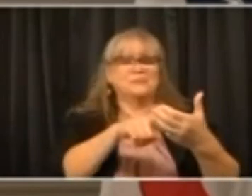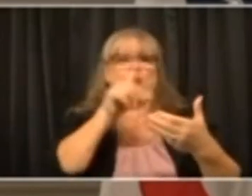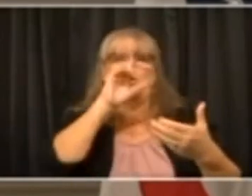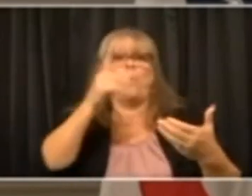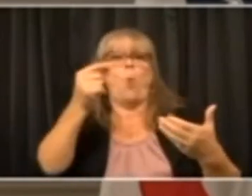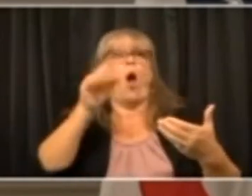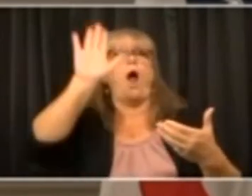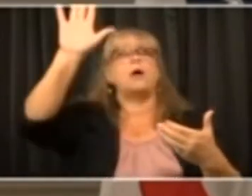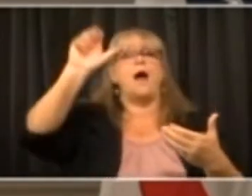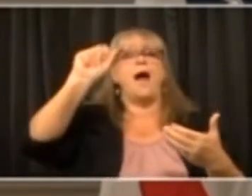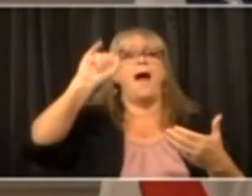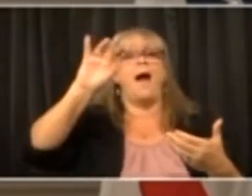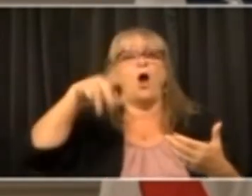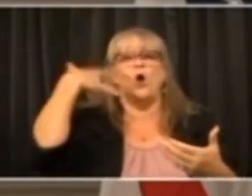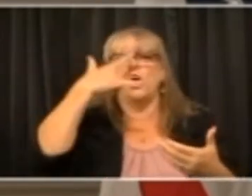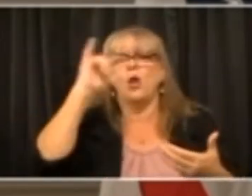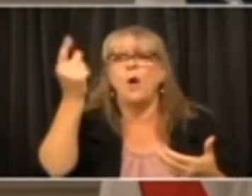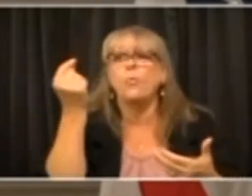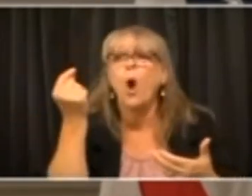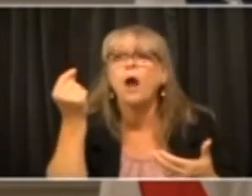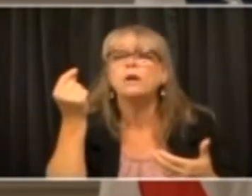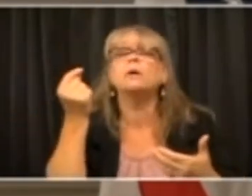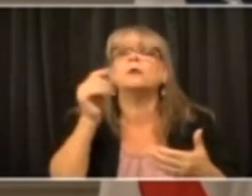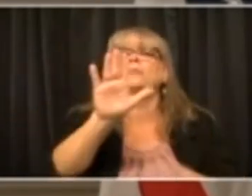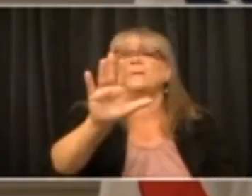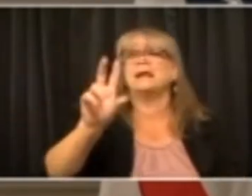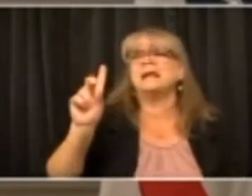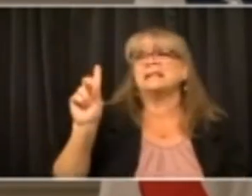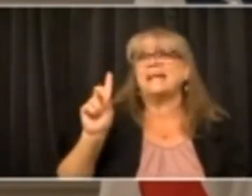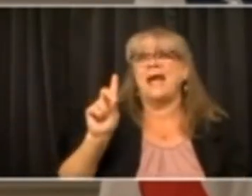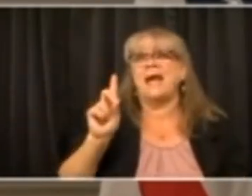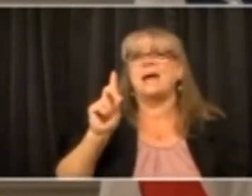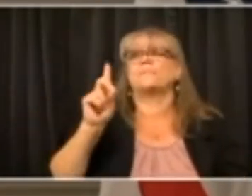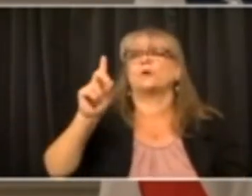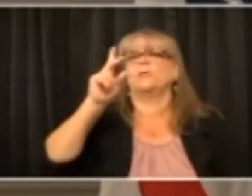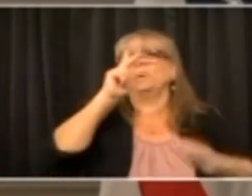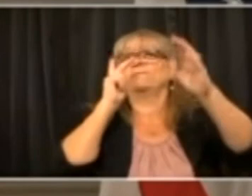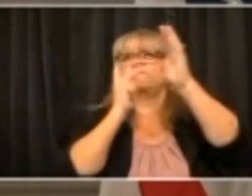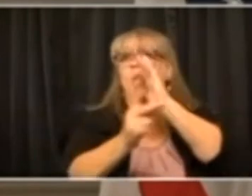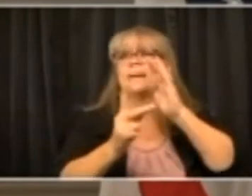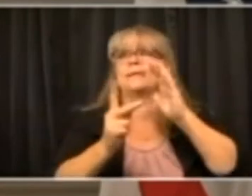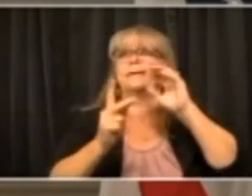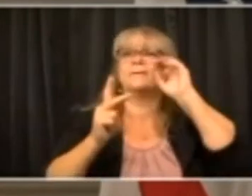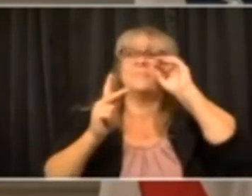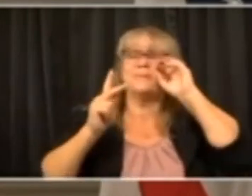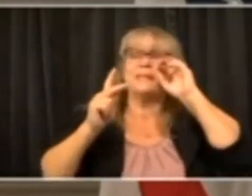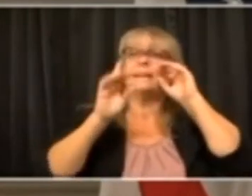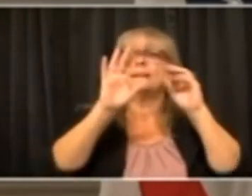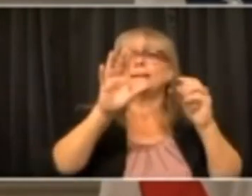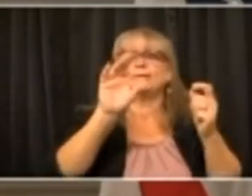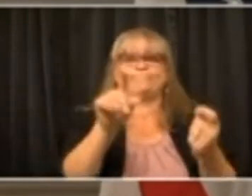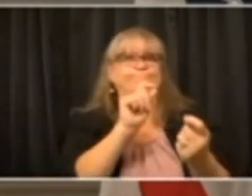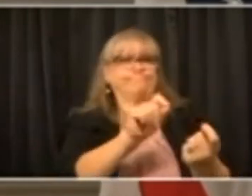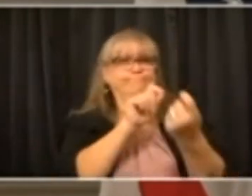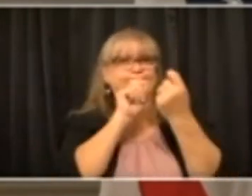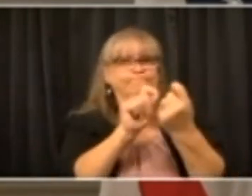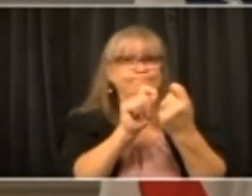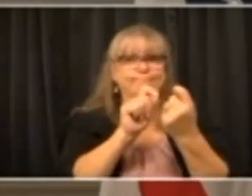the forecast is to be is supposed to be in the orange range meaning unhealthy for persons sensitive to smoke this includes young children